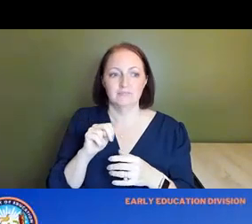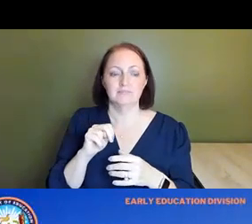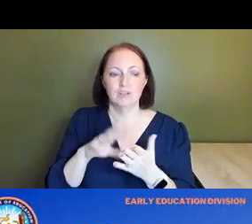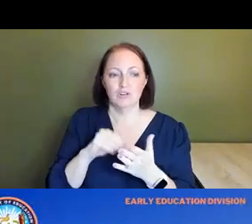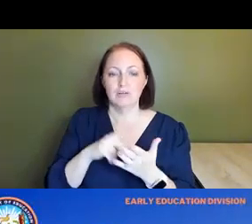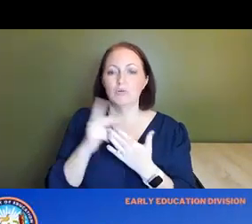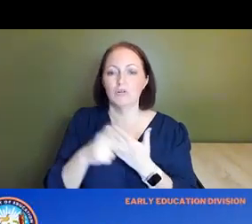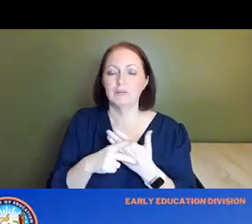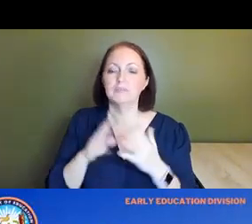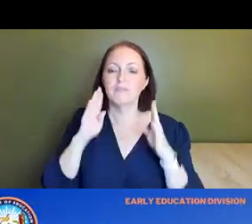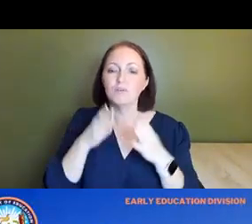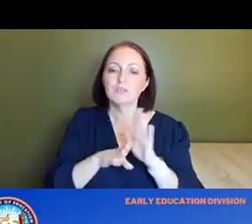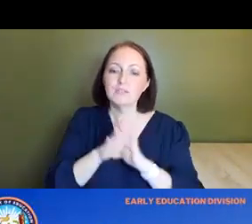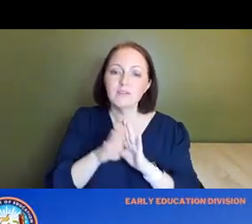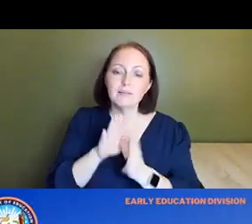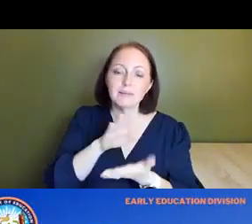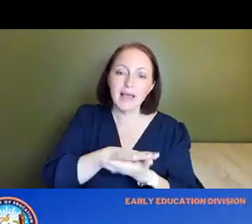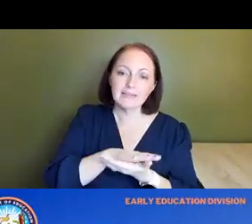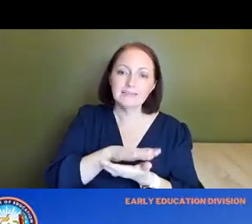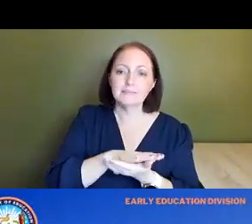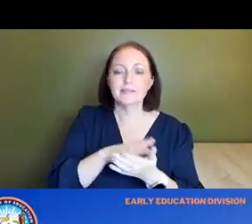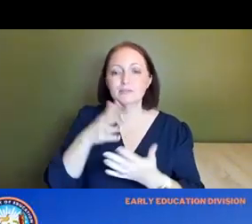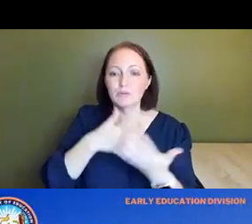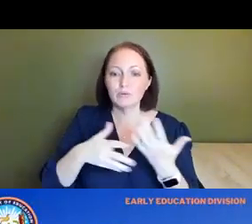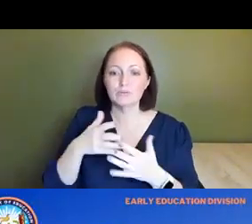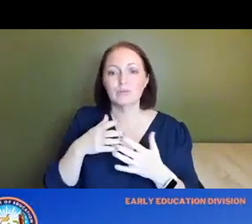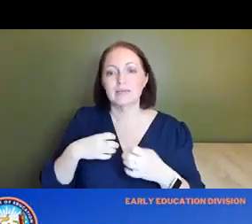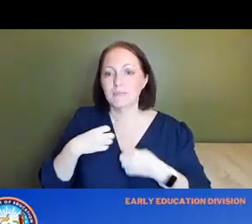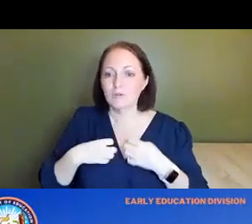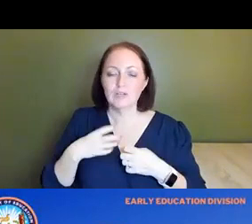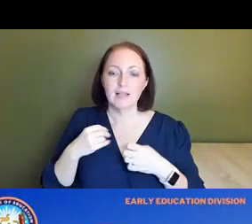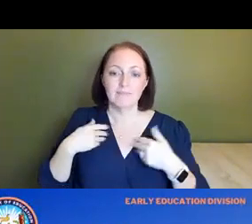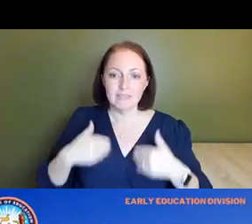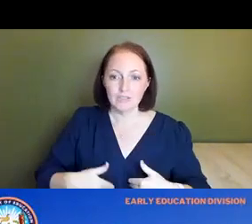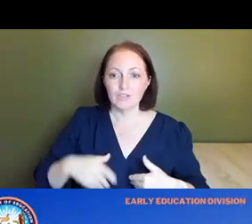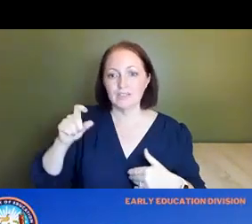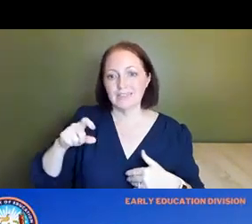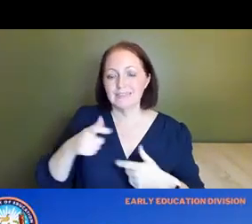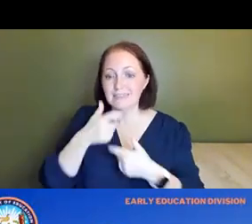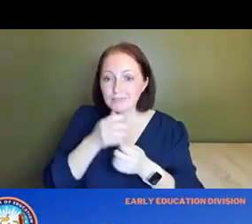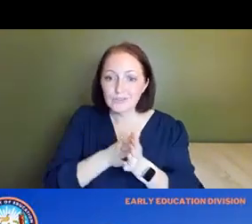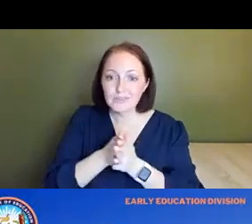on developing the academic social emotional and physical needs and interests of people